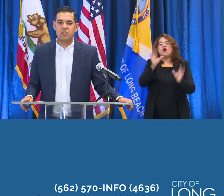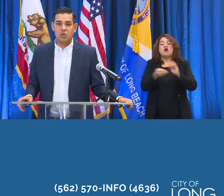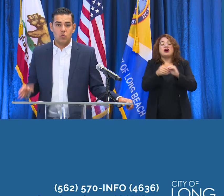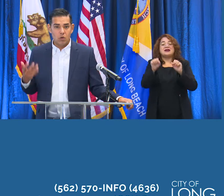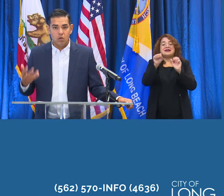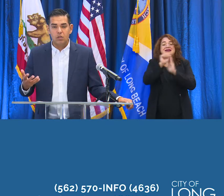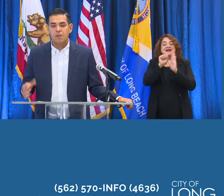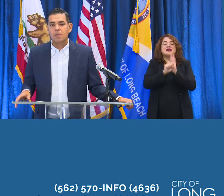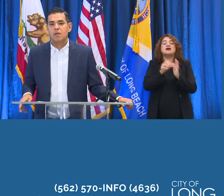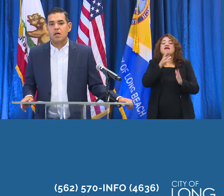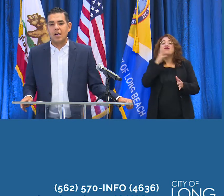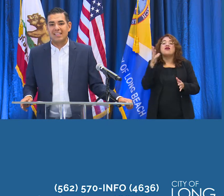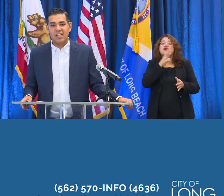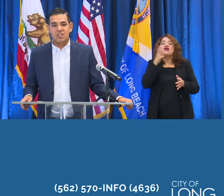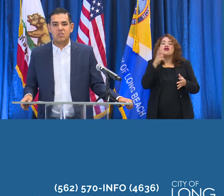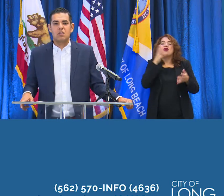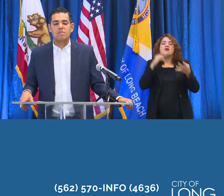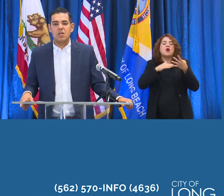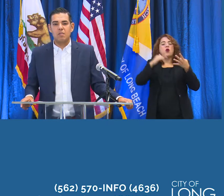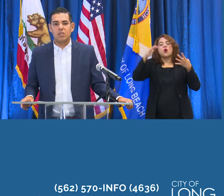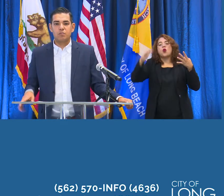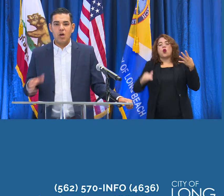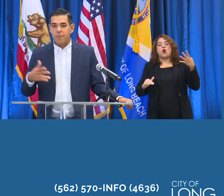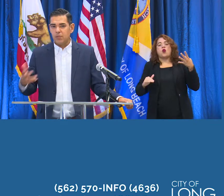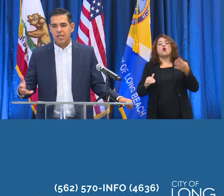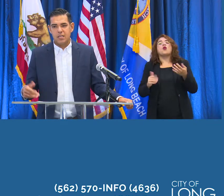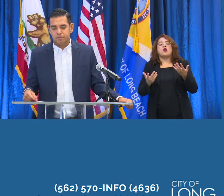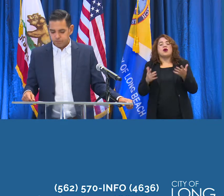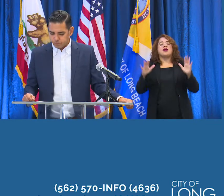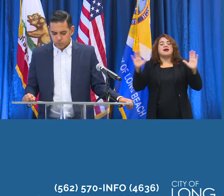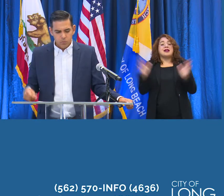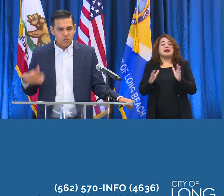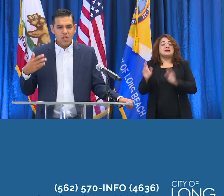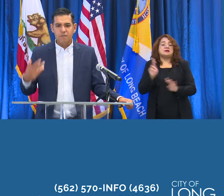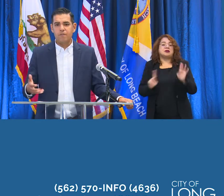that are rural and less populated,